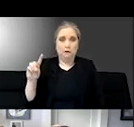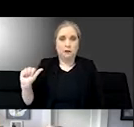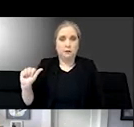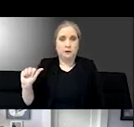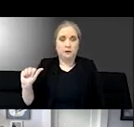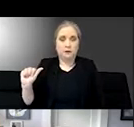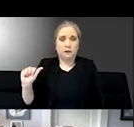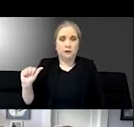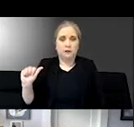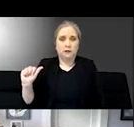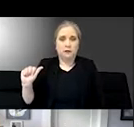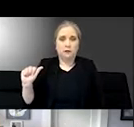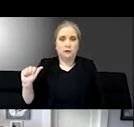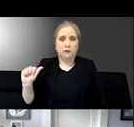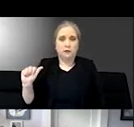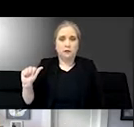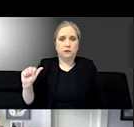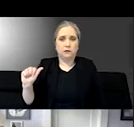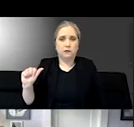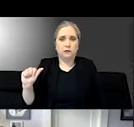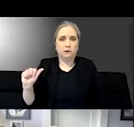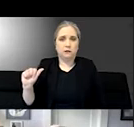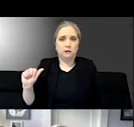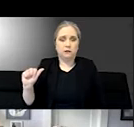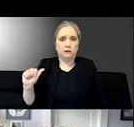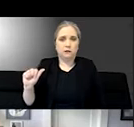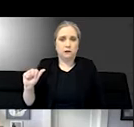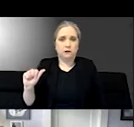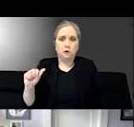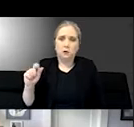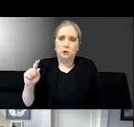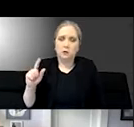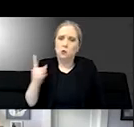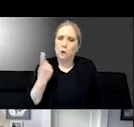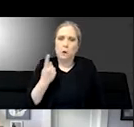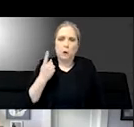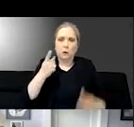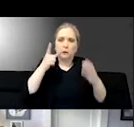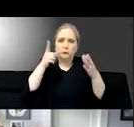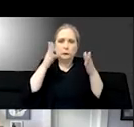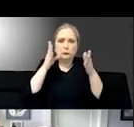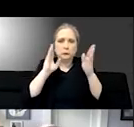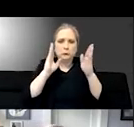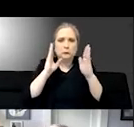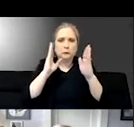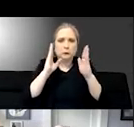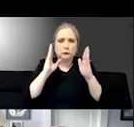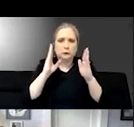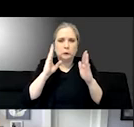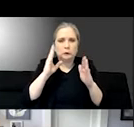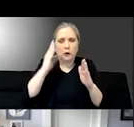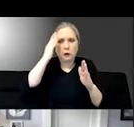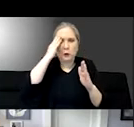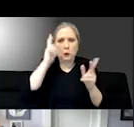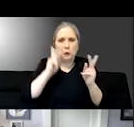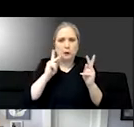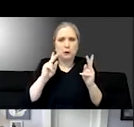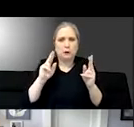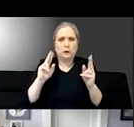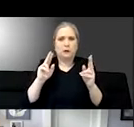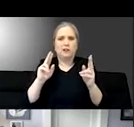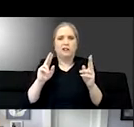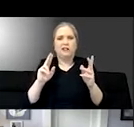And if you look at growing up with a disability, you're aware that everyone was telling you what to do, how to fit in, what was best for you.